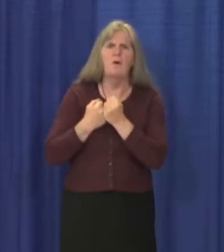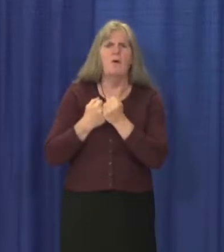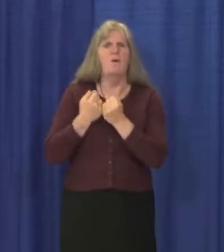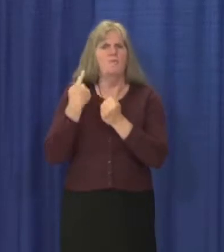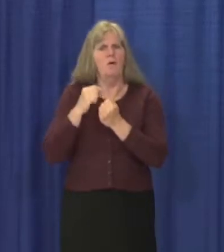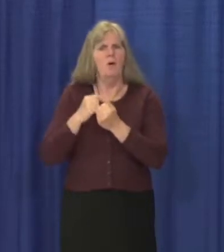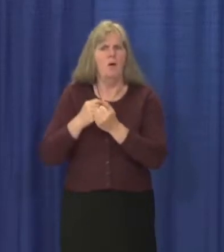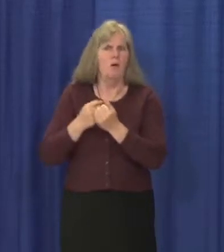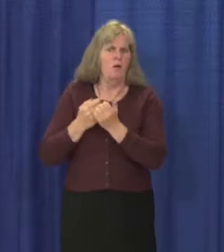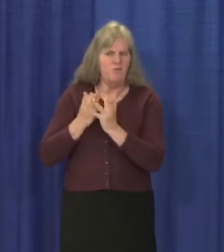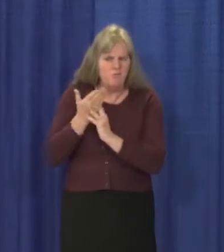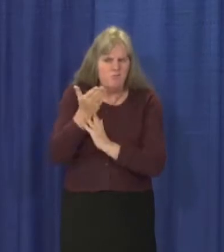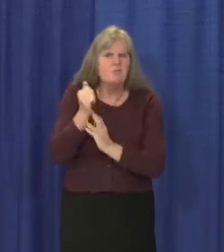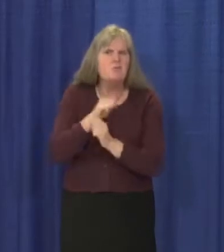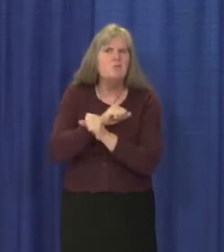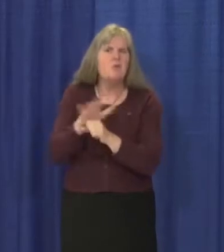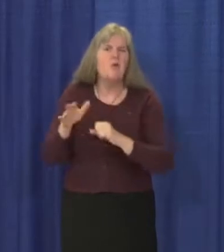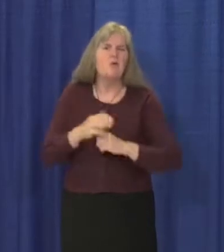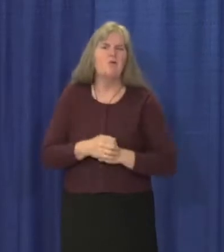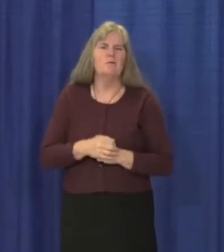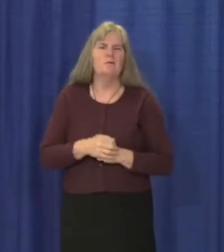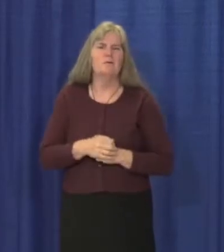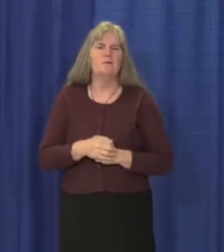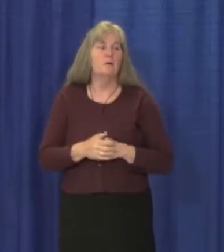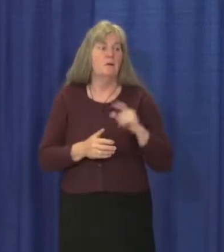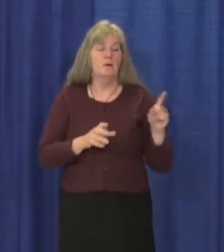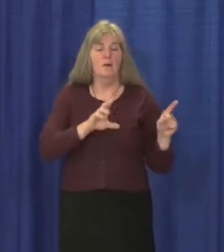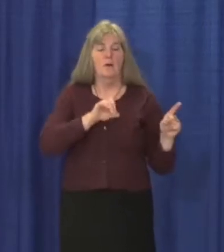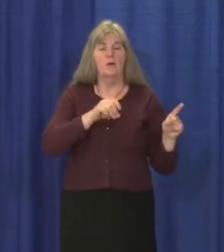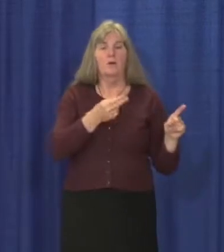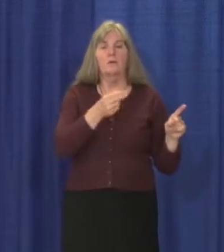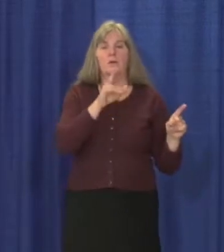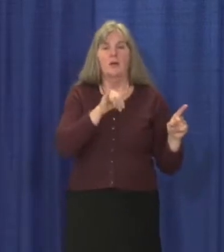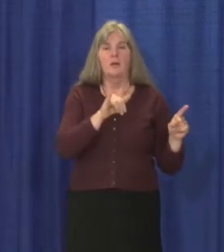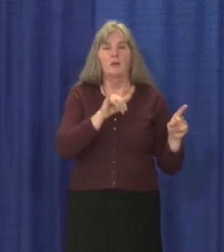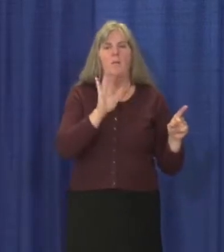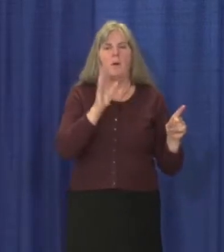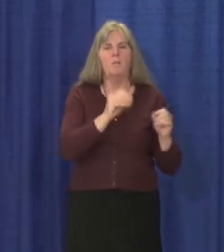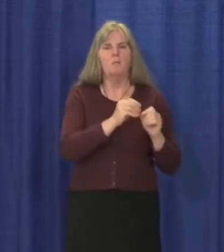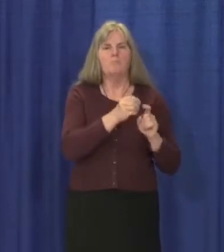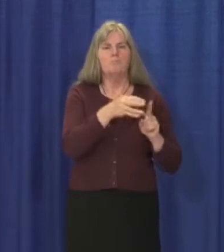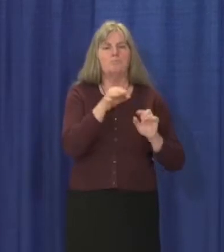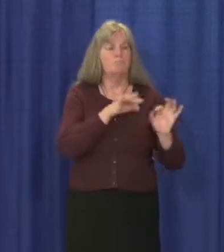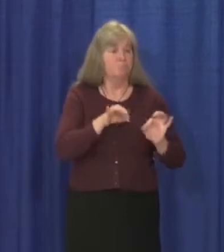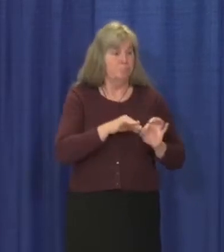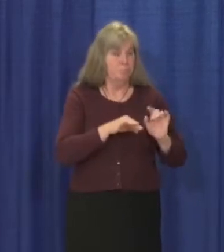Doctor Hanley will provide additional details about the current situation in a moment.